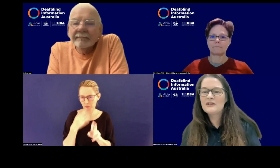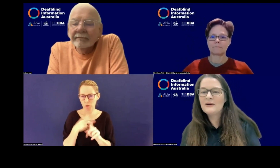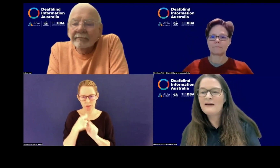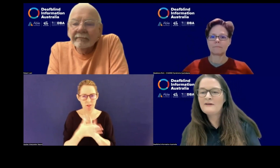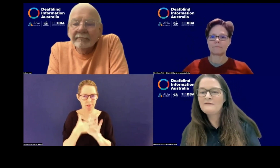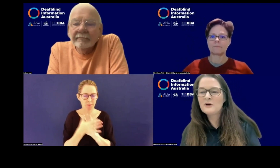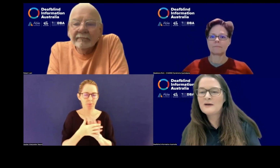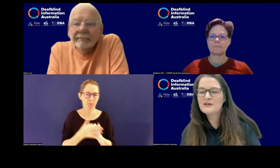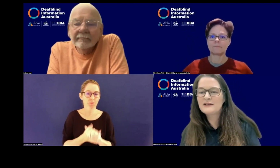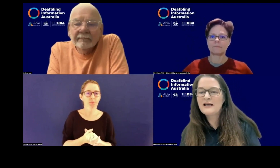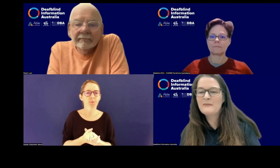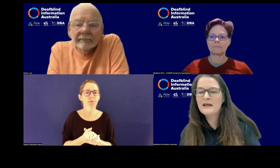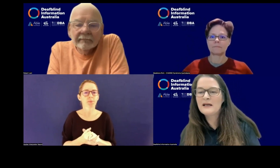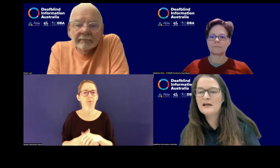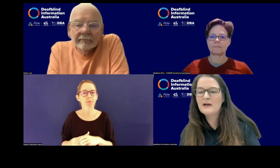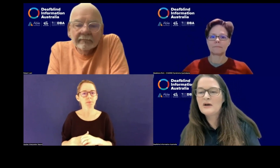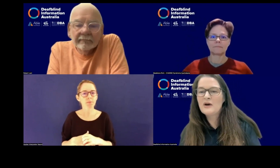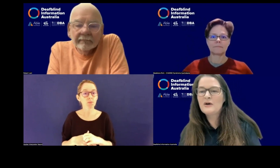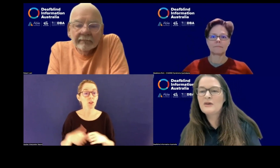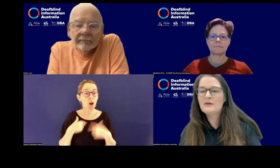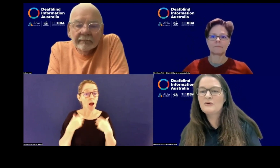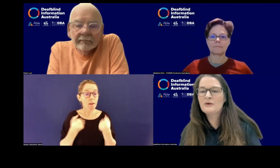So we have a few more questions coming through.